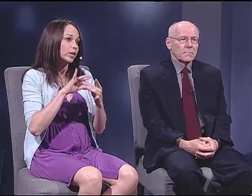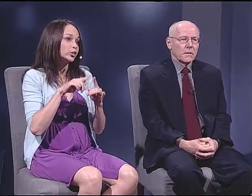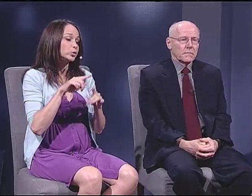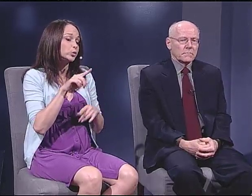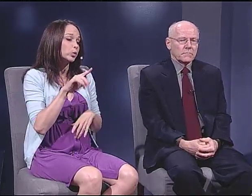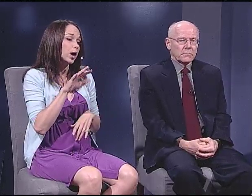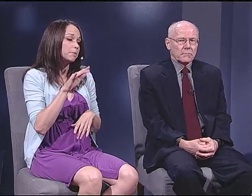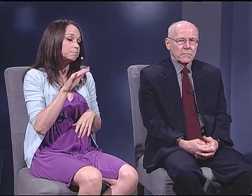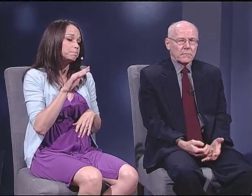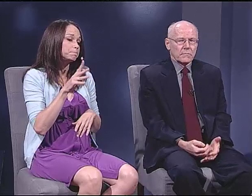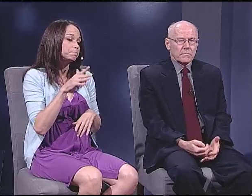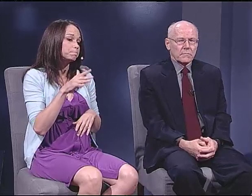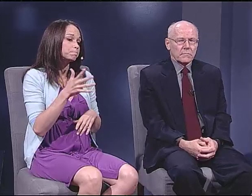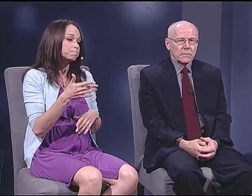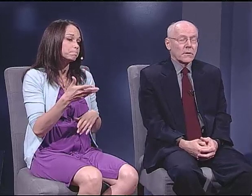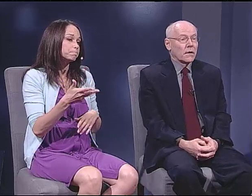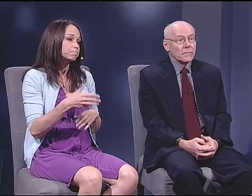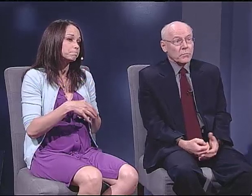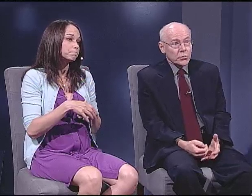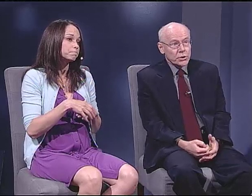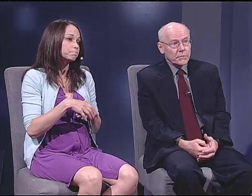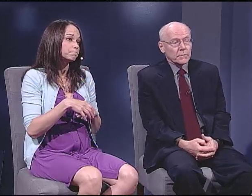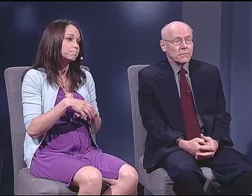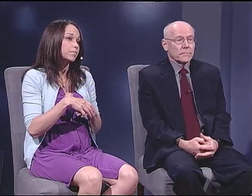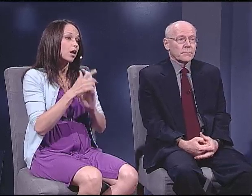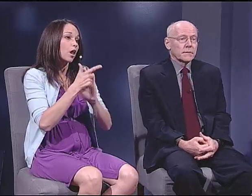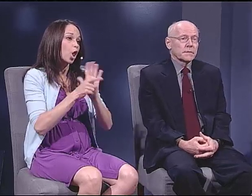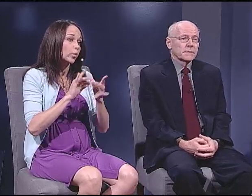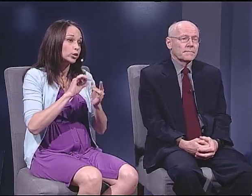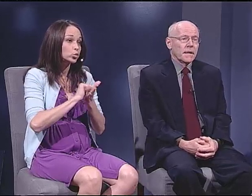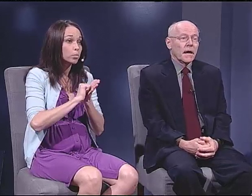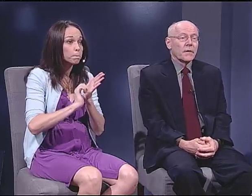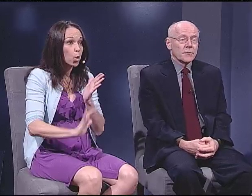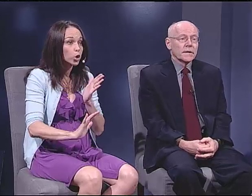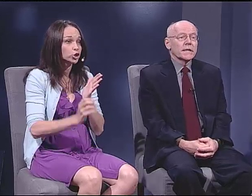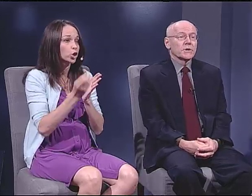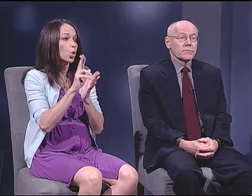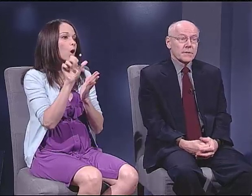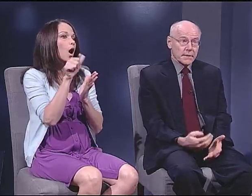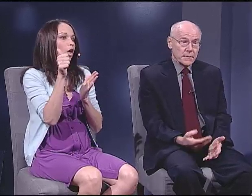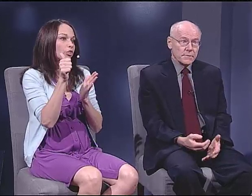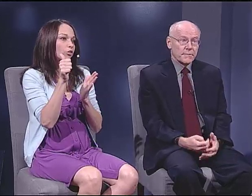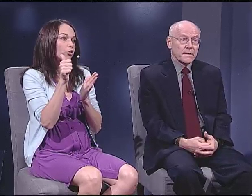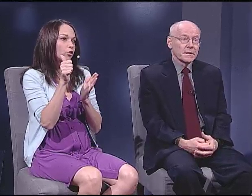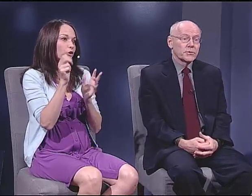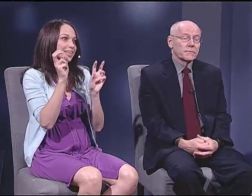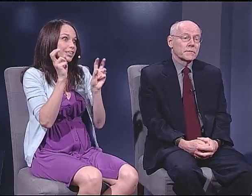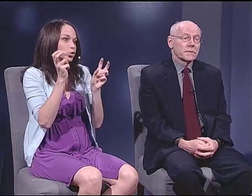and abortion or other issues. That's also a family issue of course.